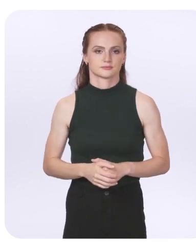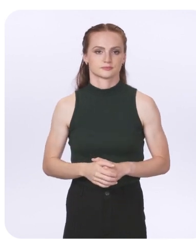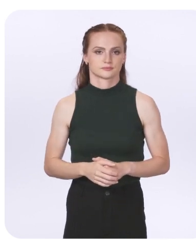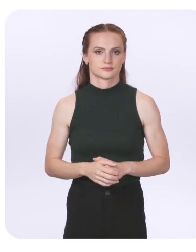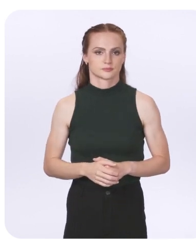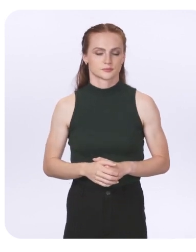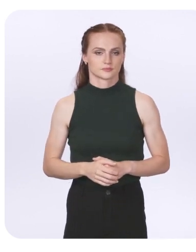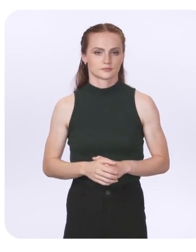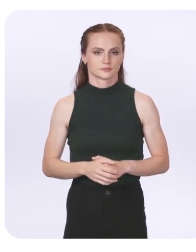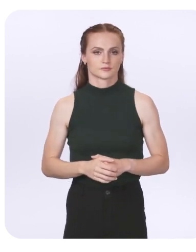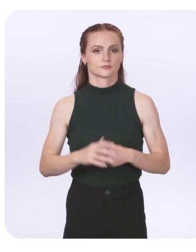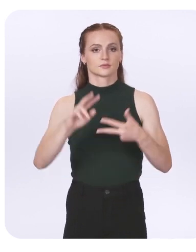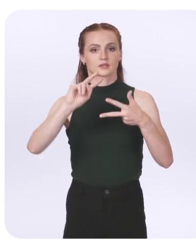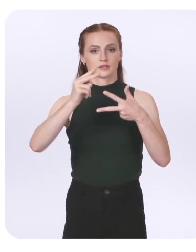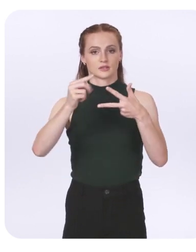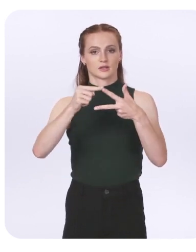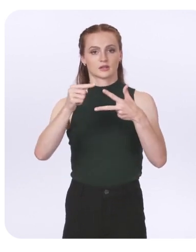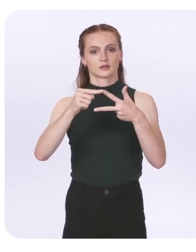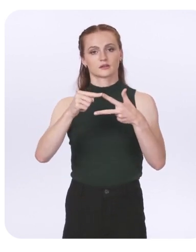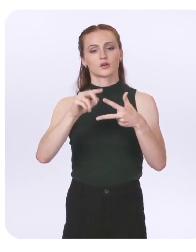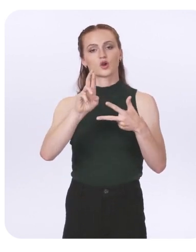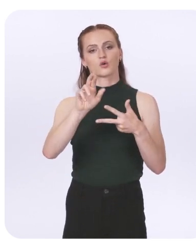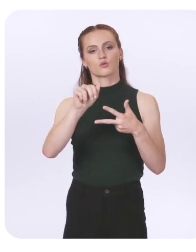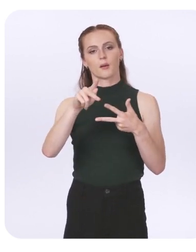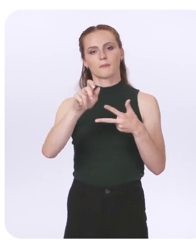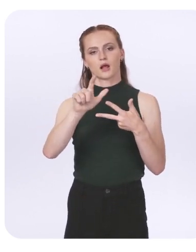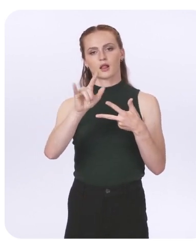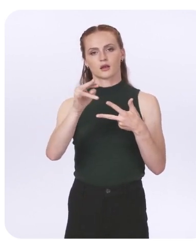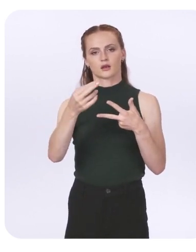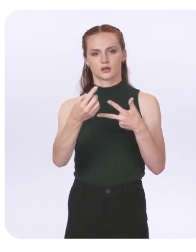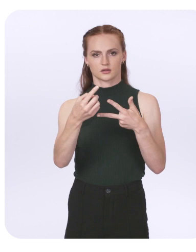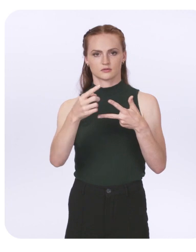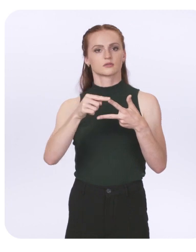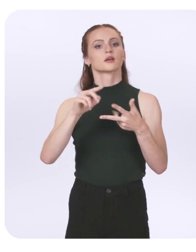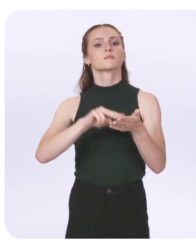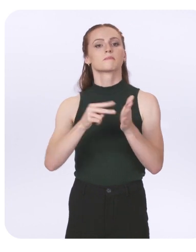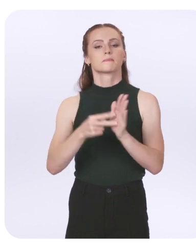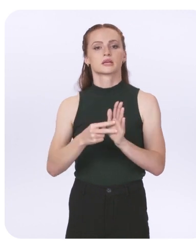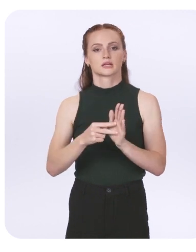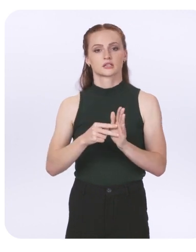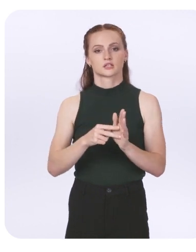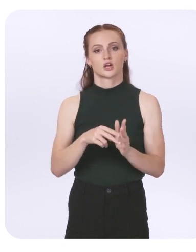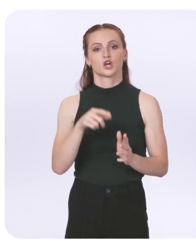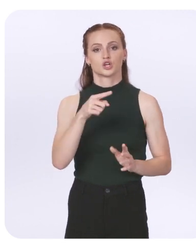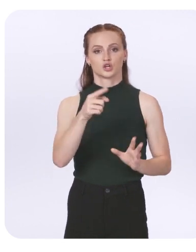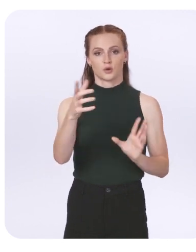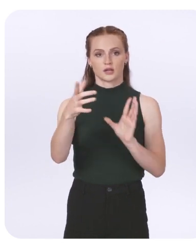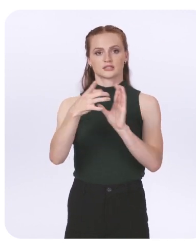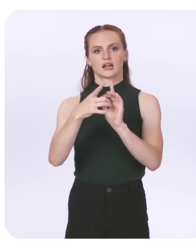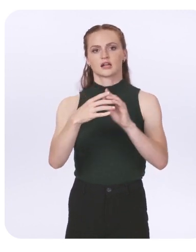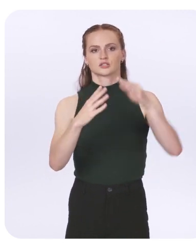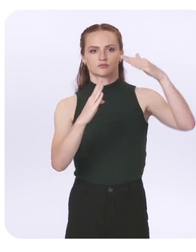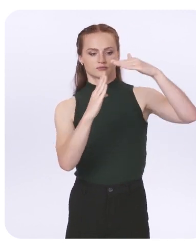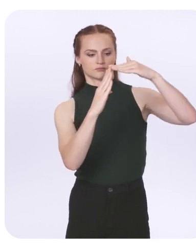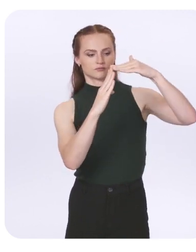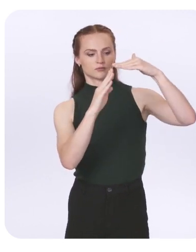Our second movement mechanic is rappelling, which is attaching yourself to a structure and climbing with a rope,